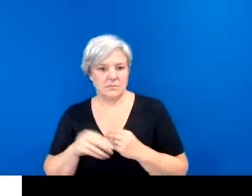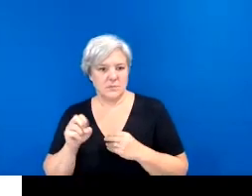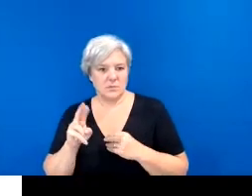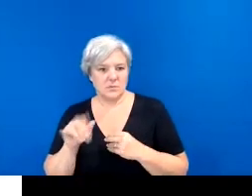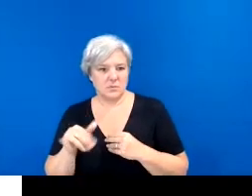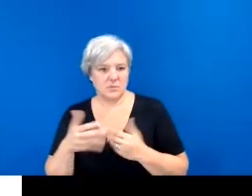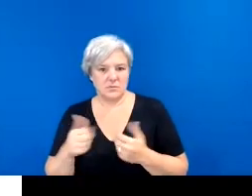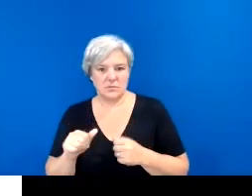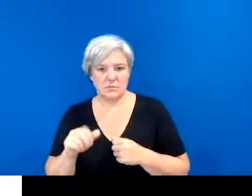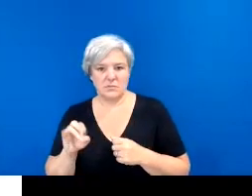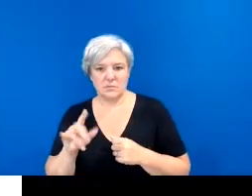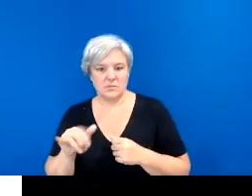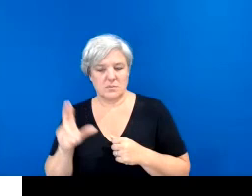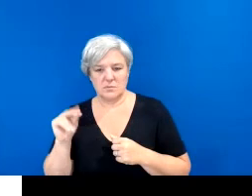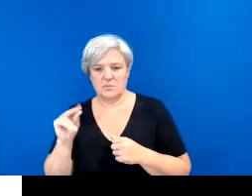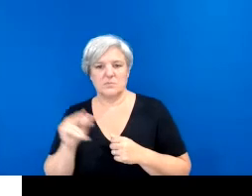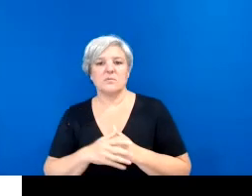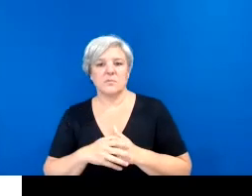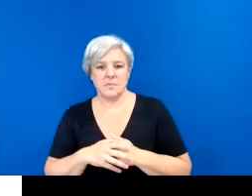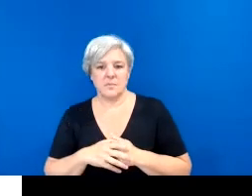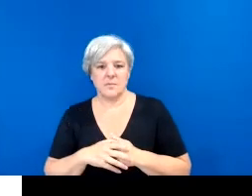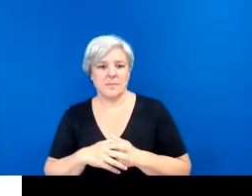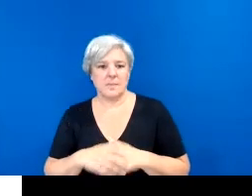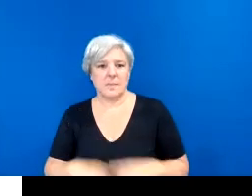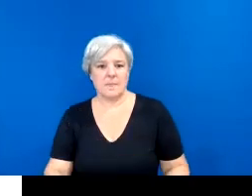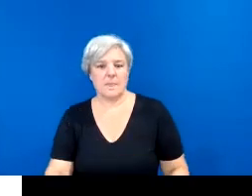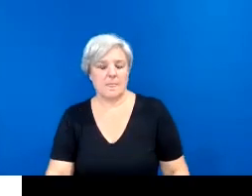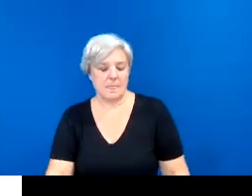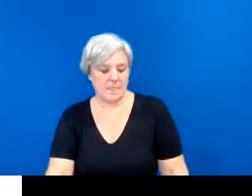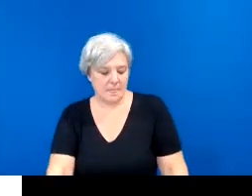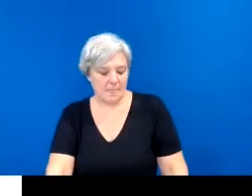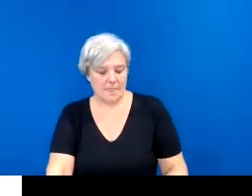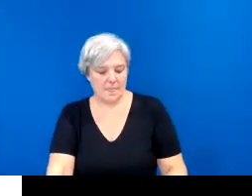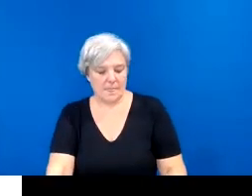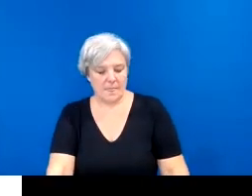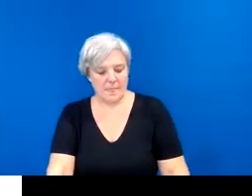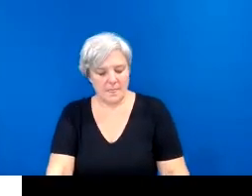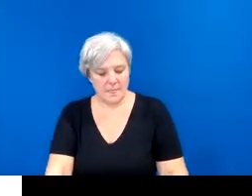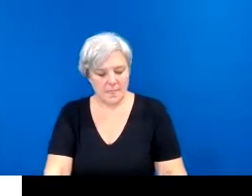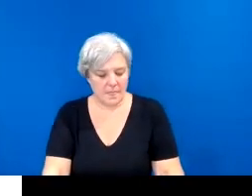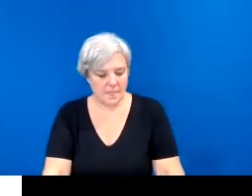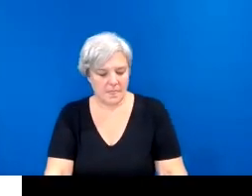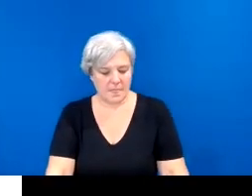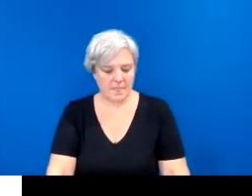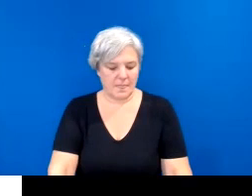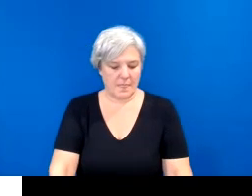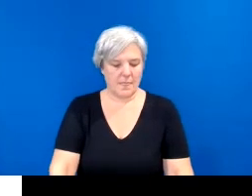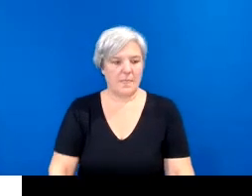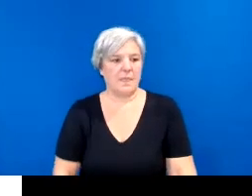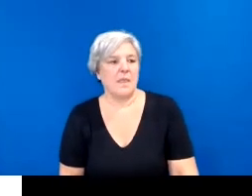Sally? No. Thank you.